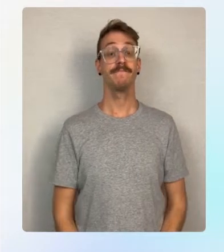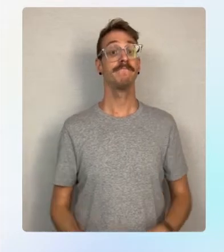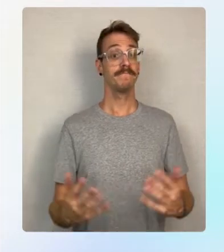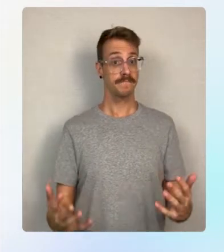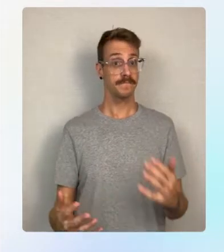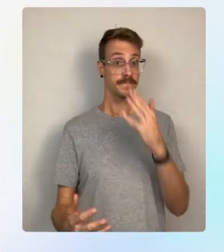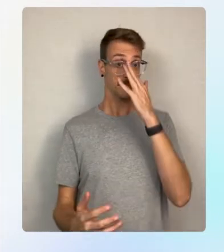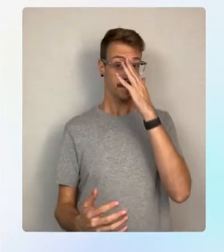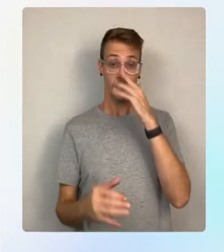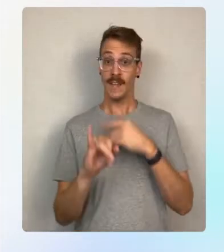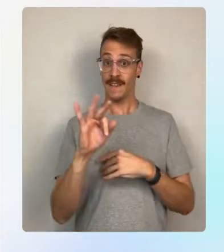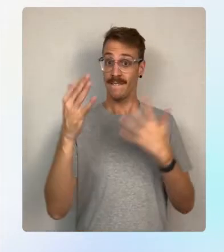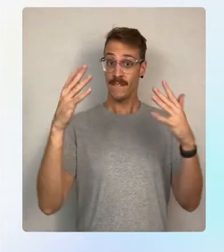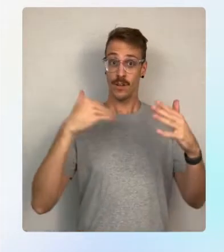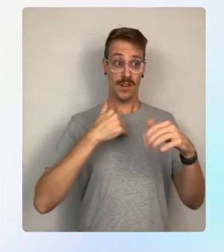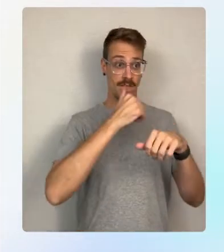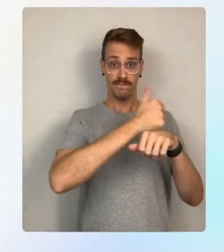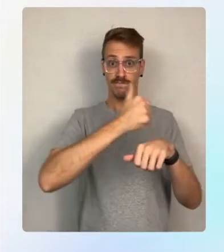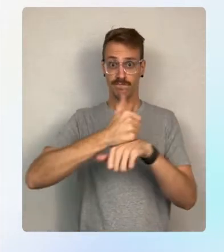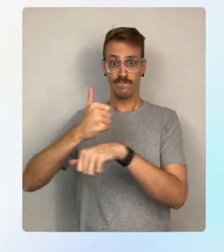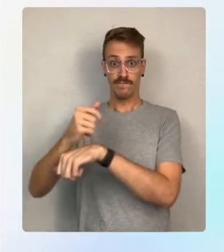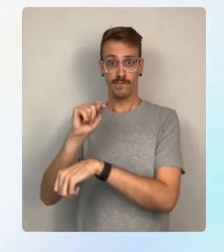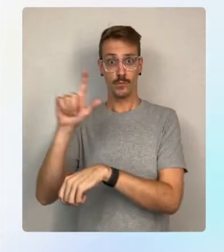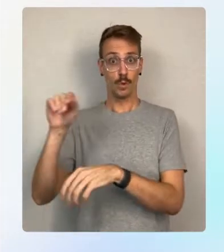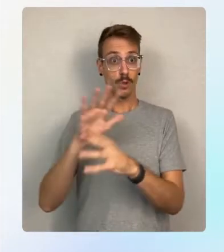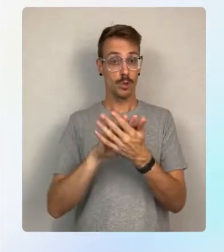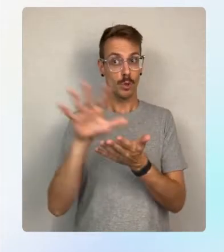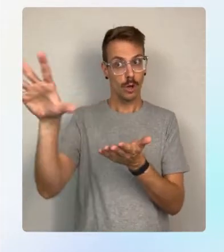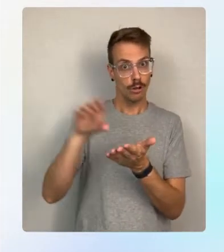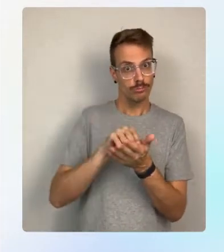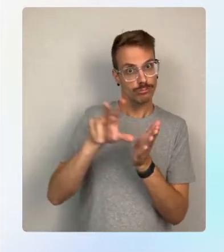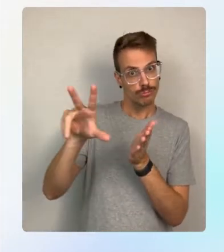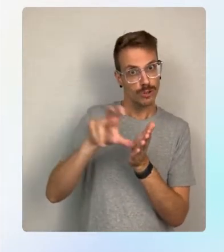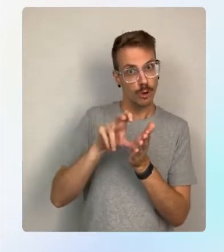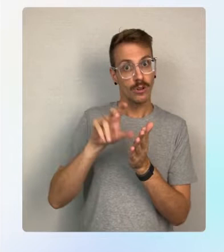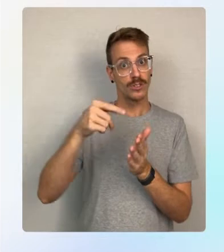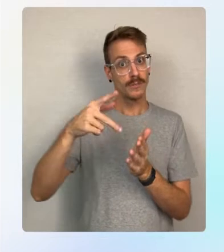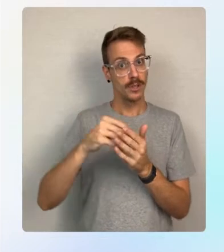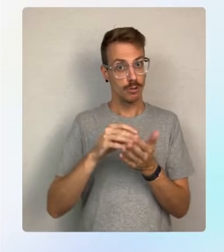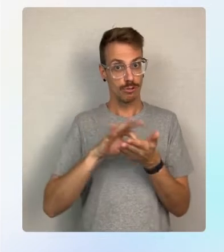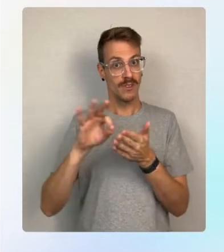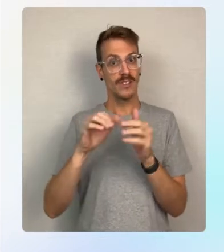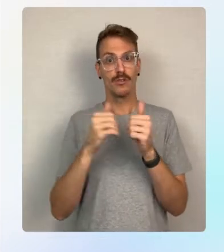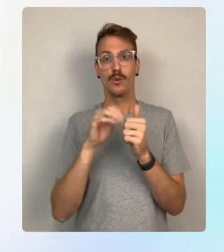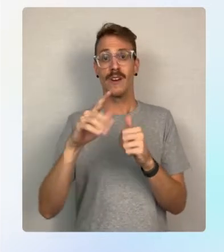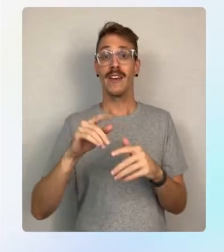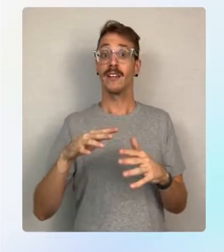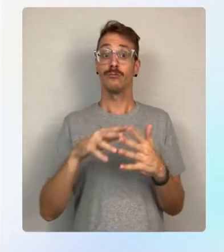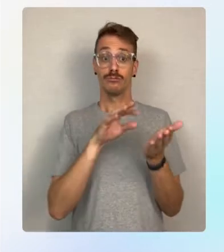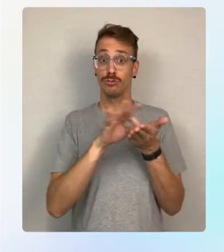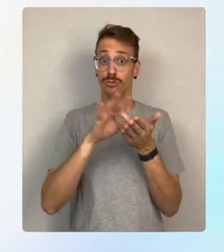Now, if you already have tools set up to record GPU trace through a TrackEvent configuration,